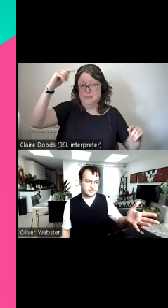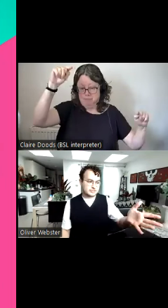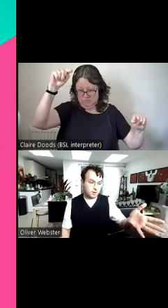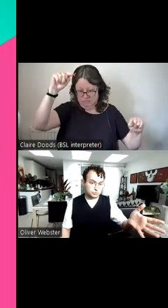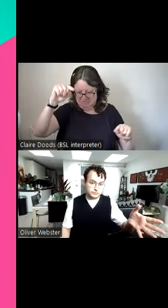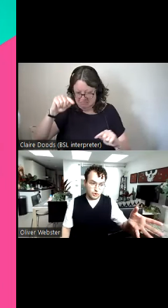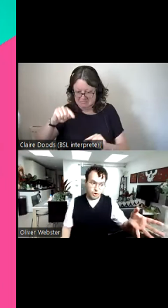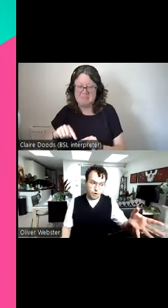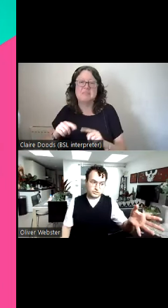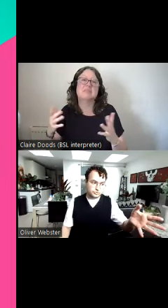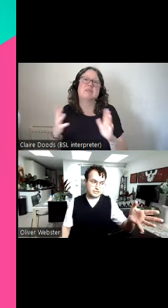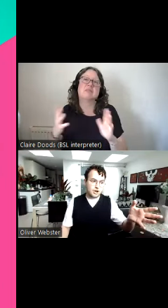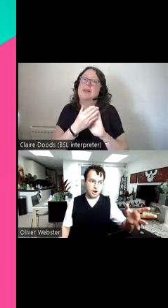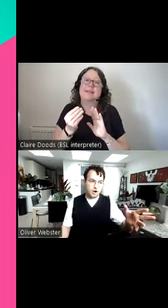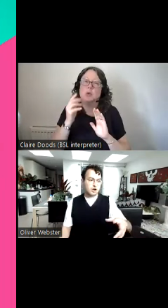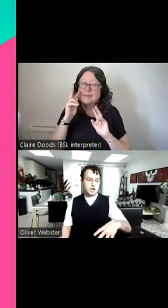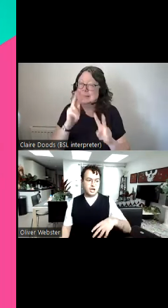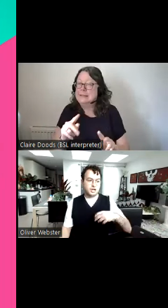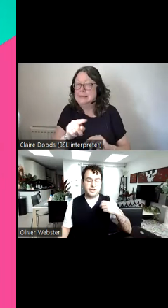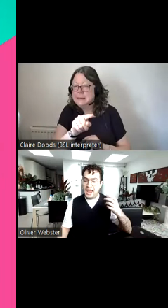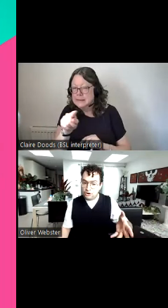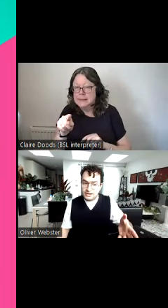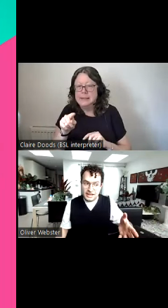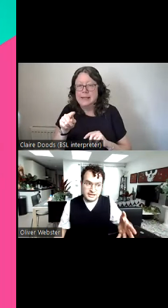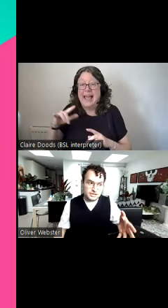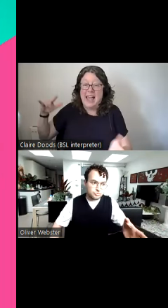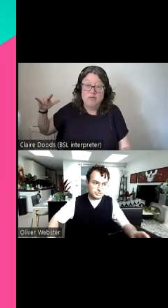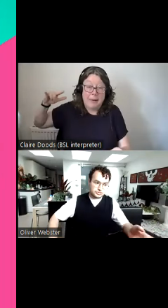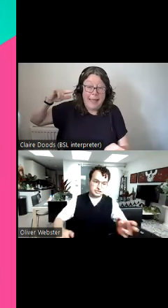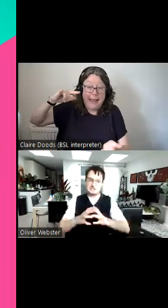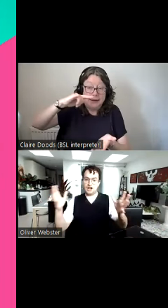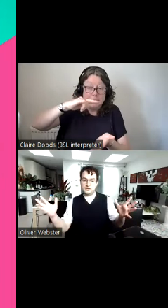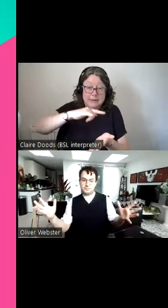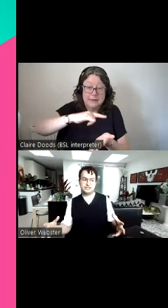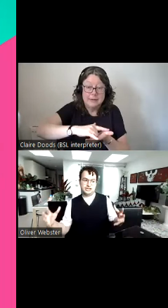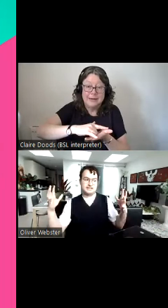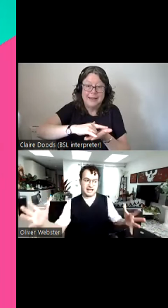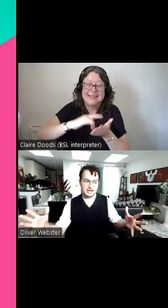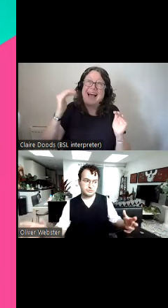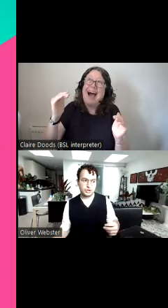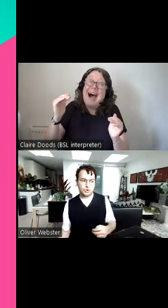Some examples we've got on the screen are an aeroplane, which is high pitch and loud,